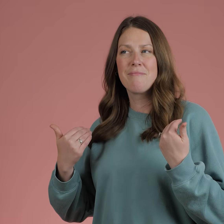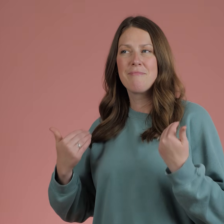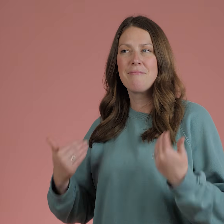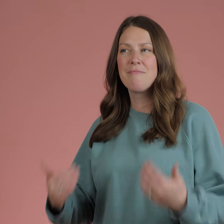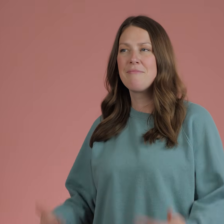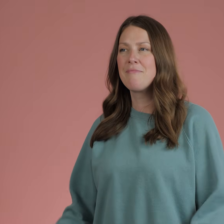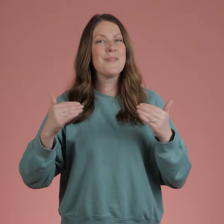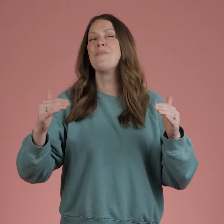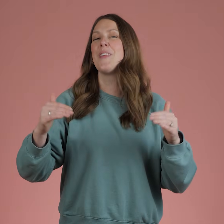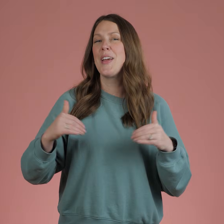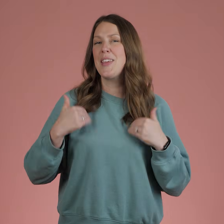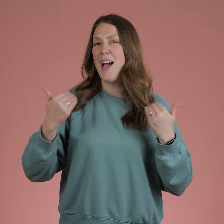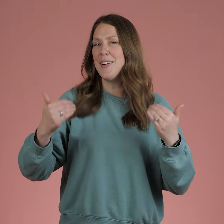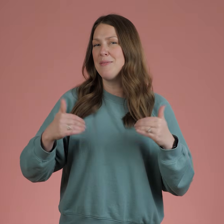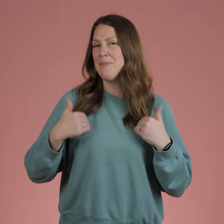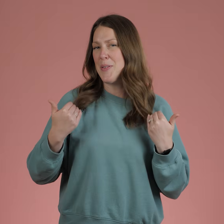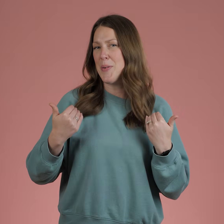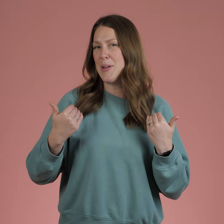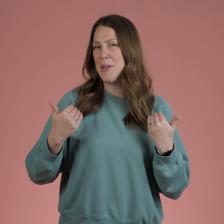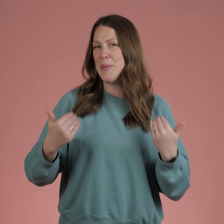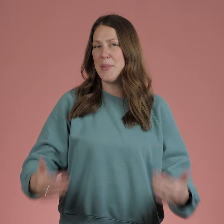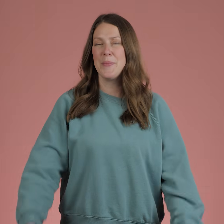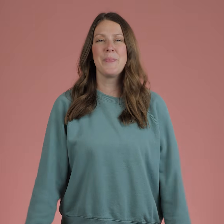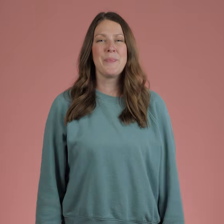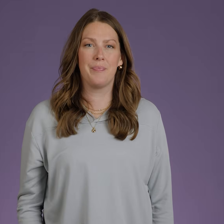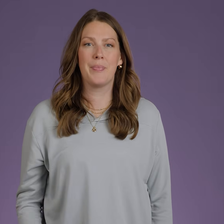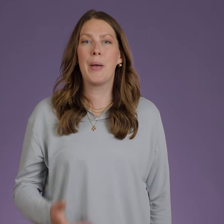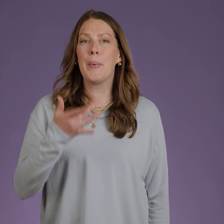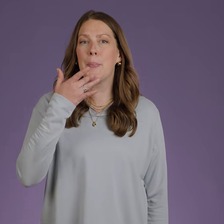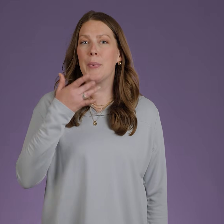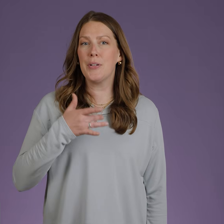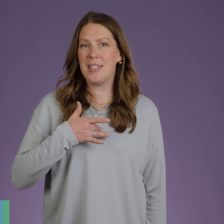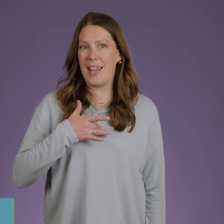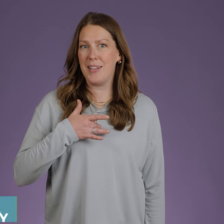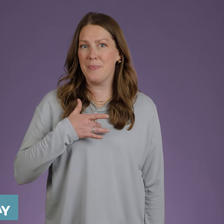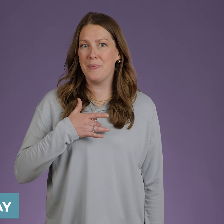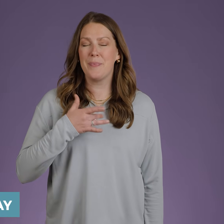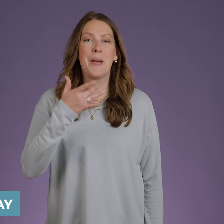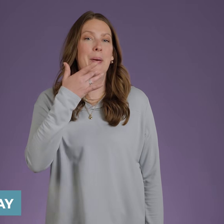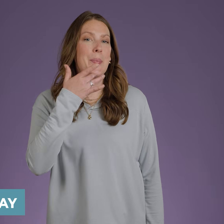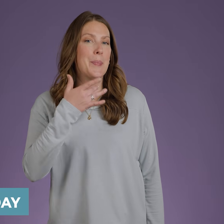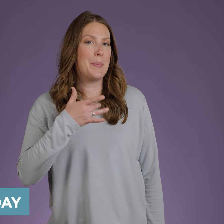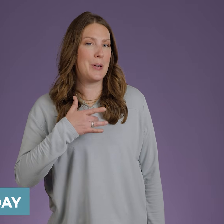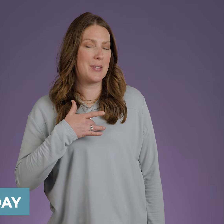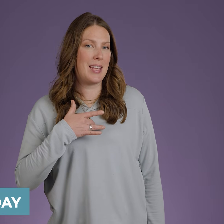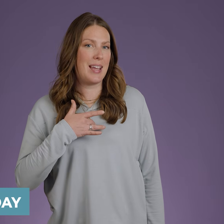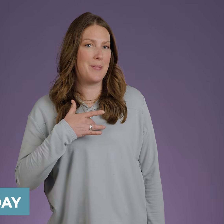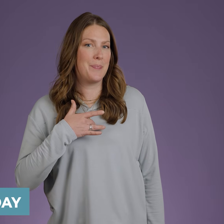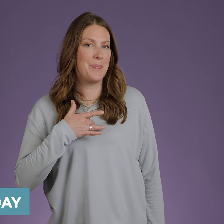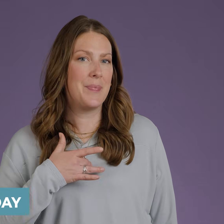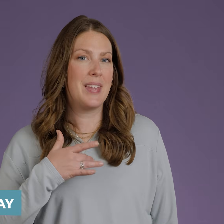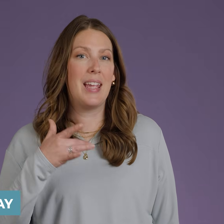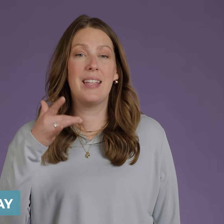on your chest. Young or youth. Birthday.